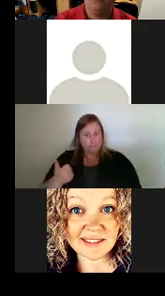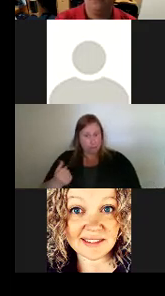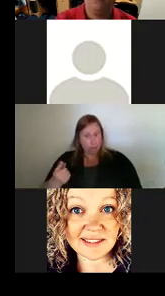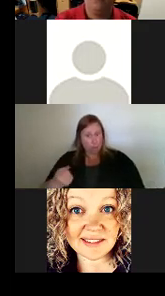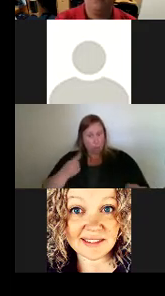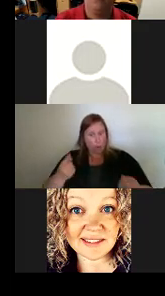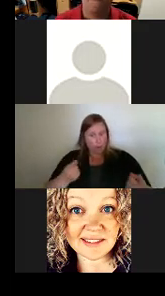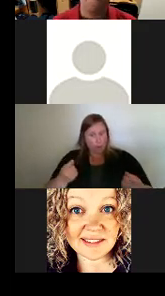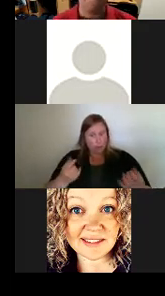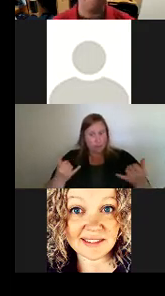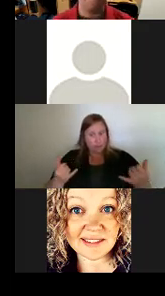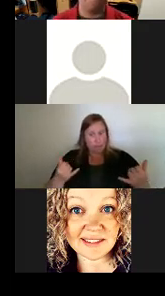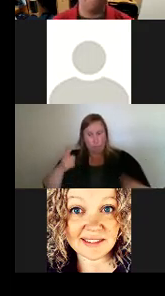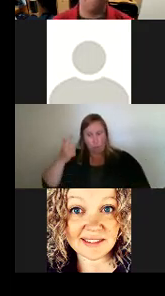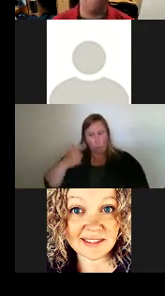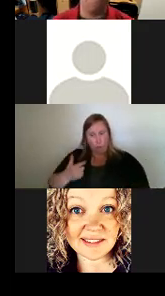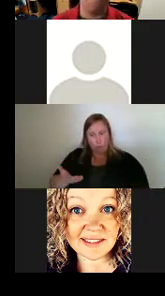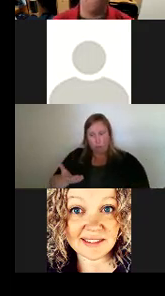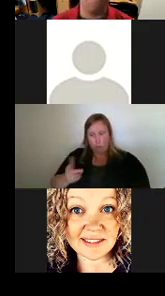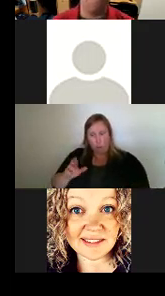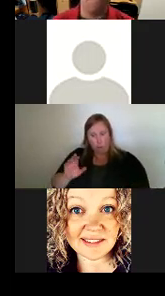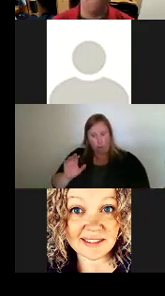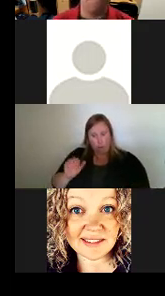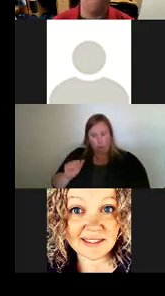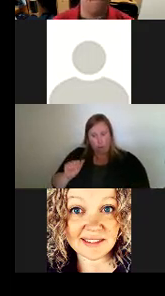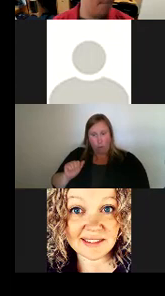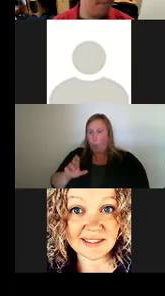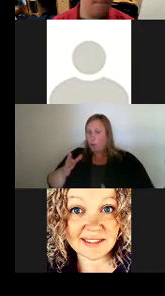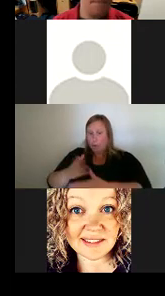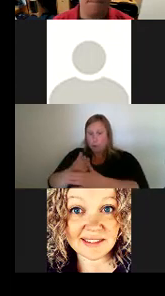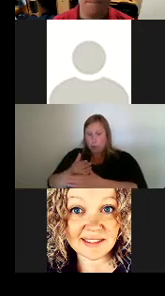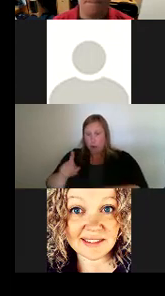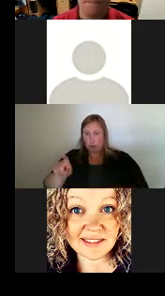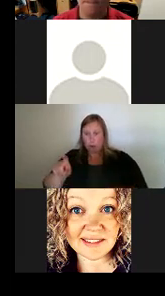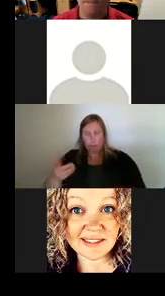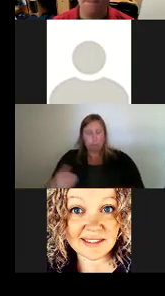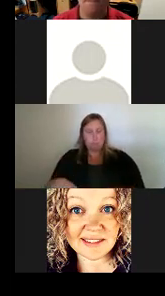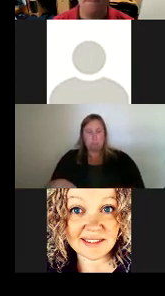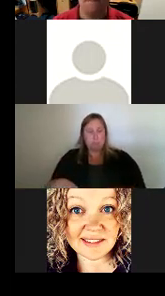UP OR JUST TAKEAWAYS THAT YOU WOULD LIKE TO SHARE. PLEASE FEEL FREE TO USE THE CHAT.